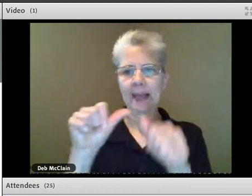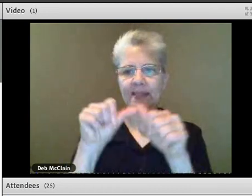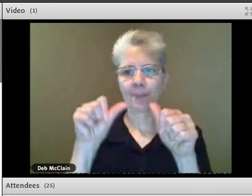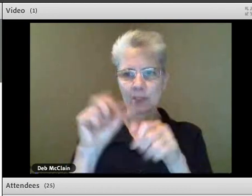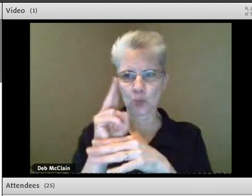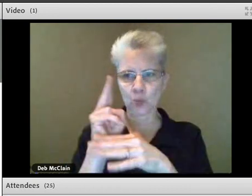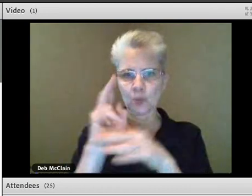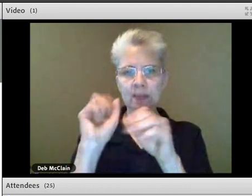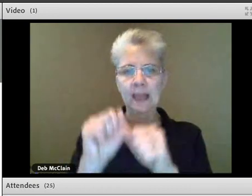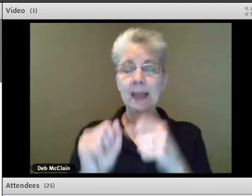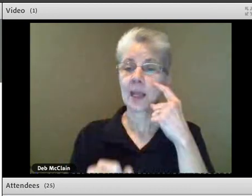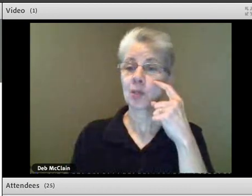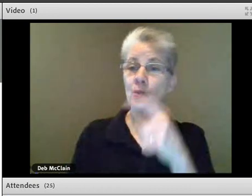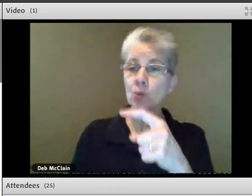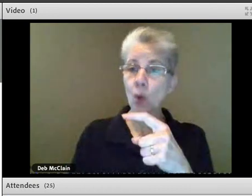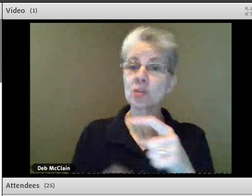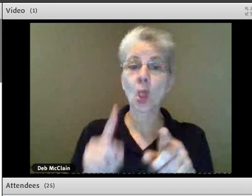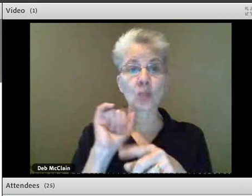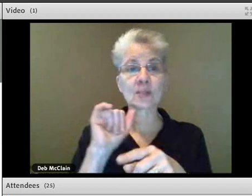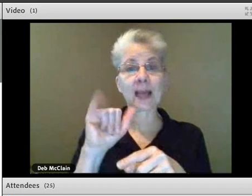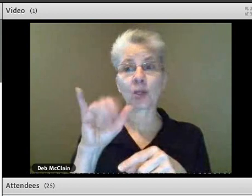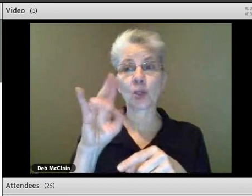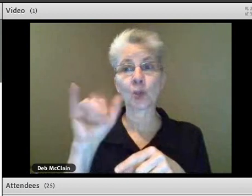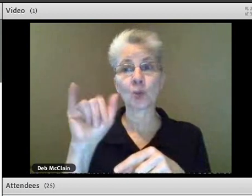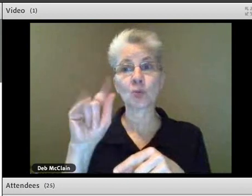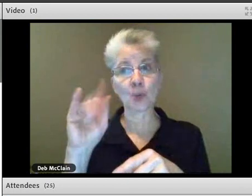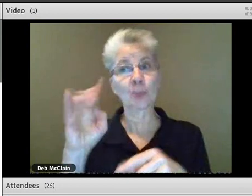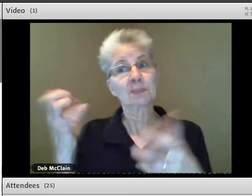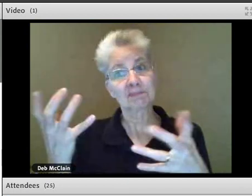and if you notice, it kind of looks like YouTube.